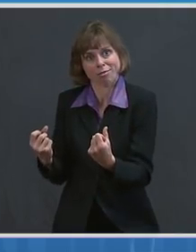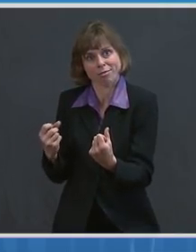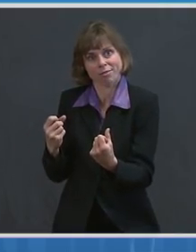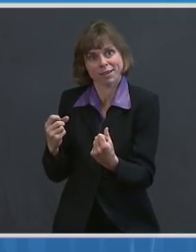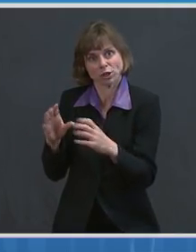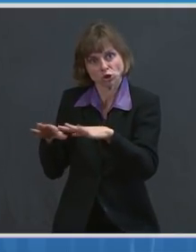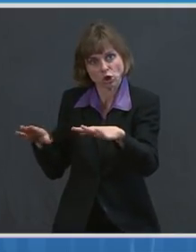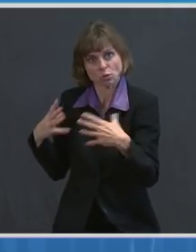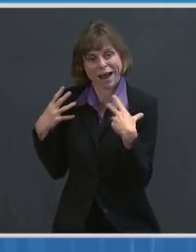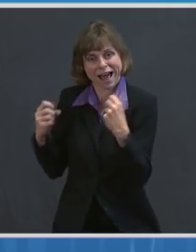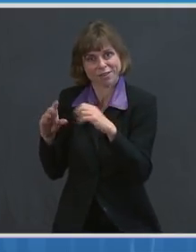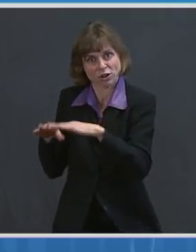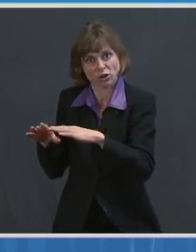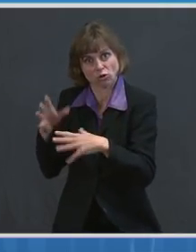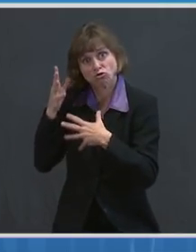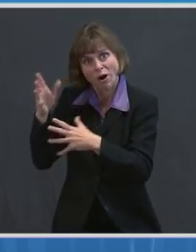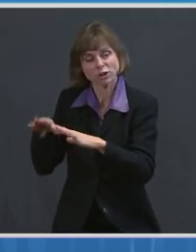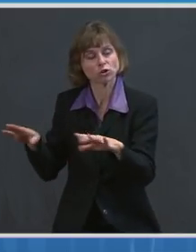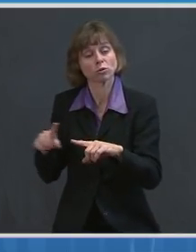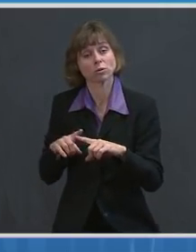but our travel guidance currently has been unchanged.